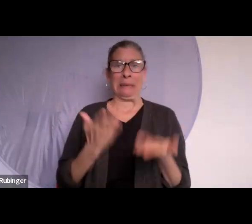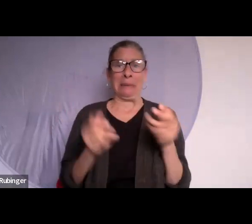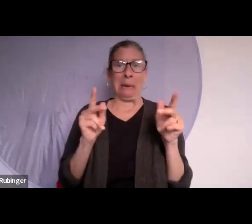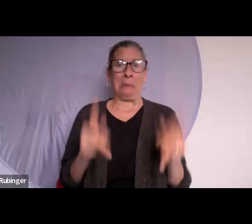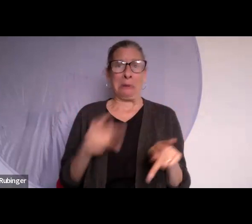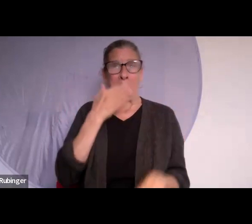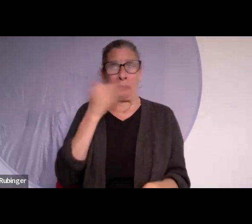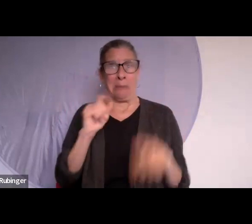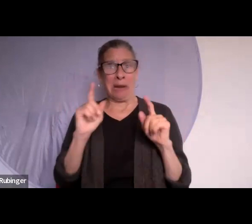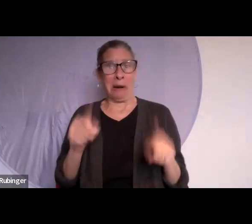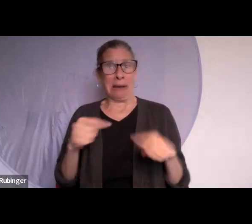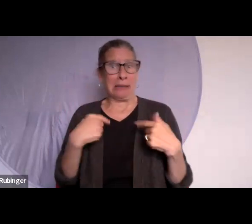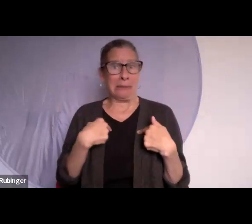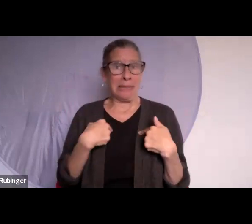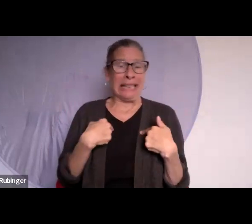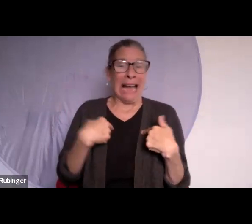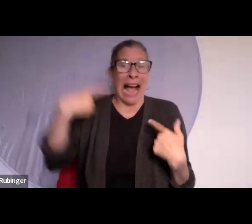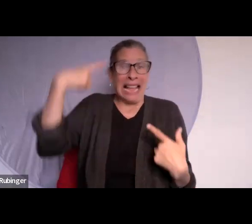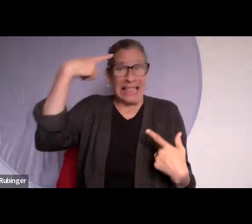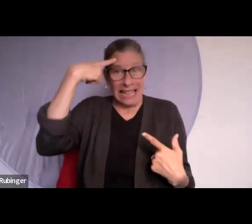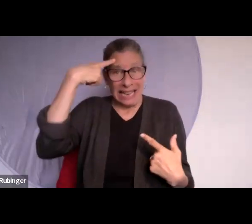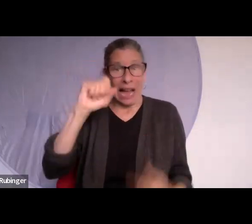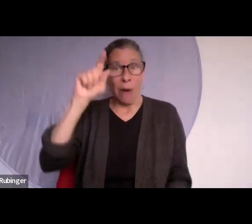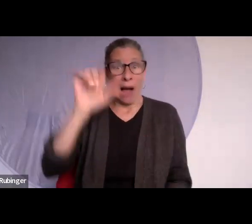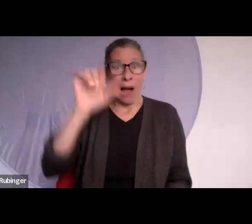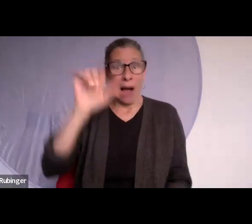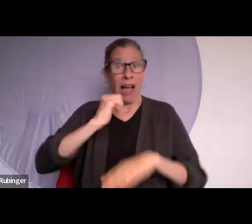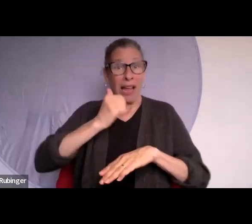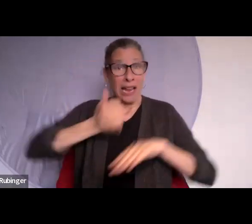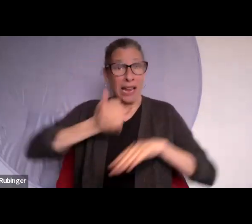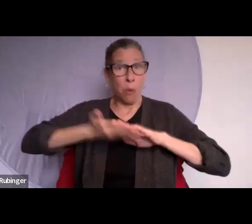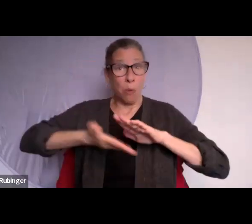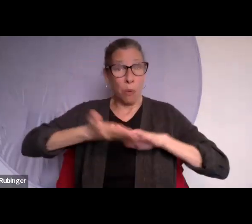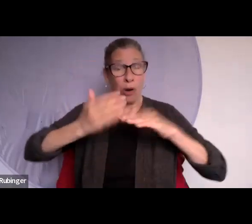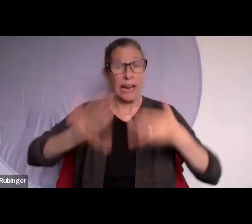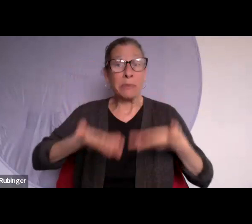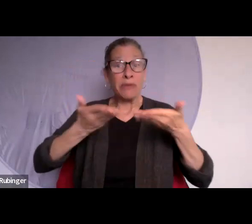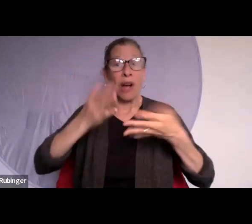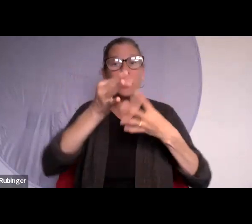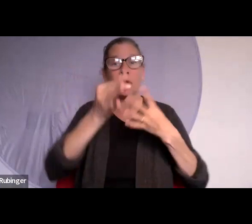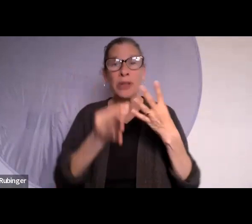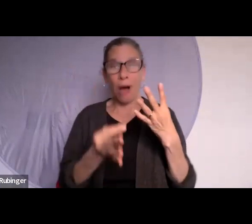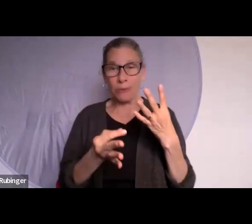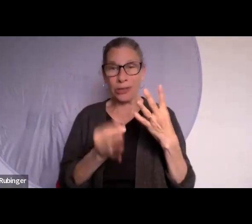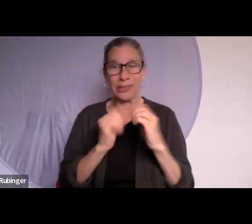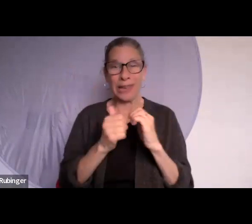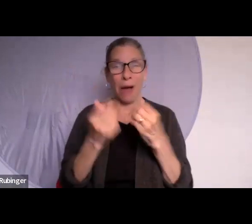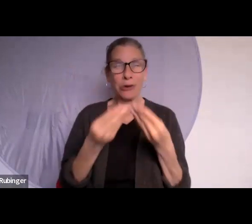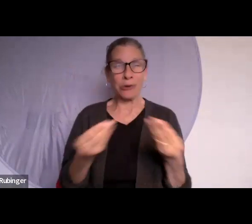for you. But my understanding of how ally works is that it provides you with options for how you can resolve a particular